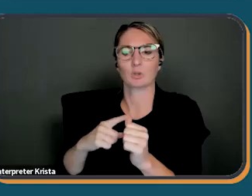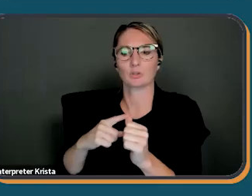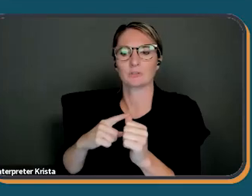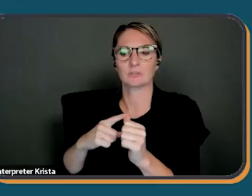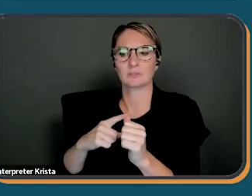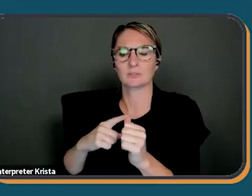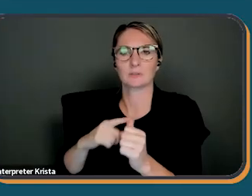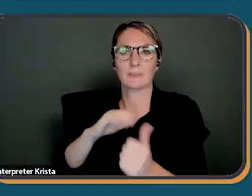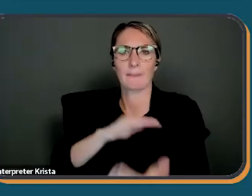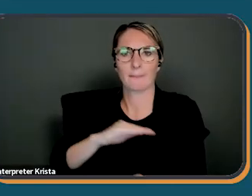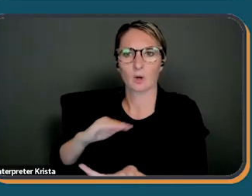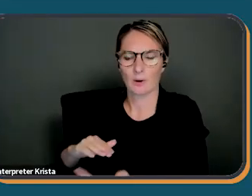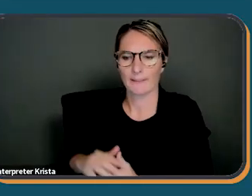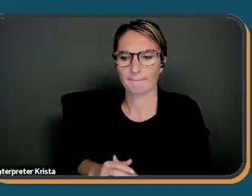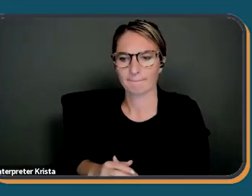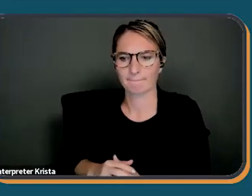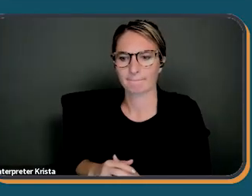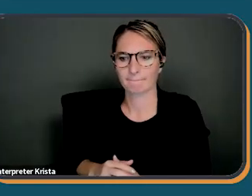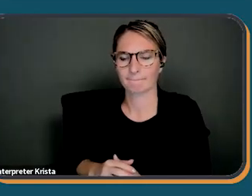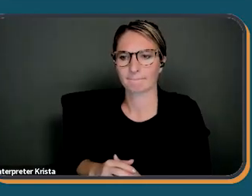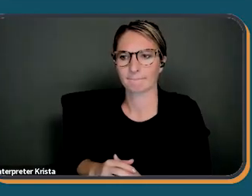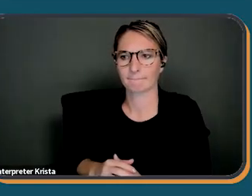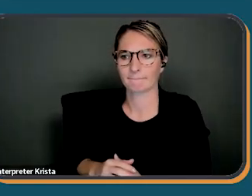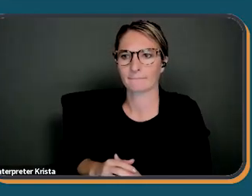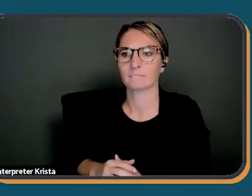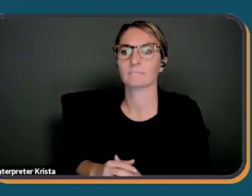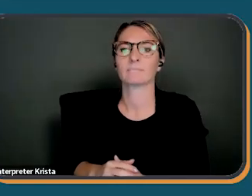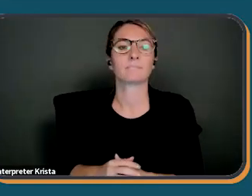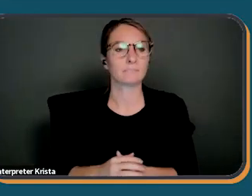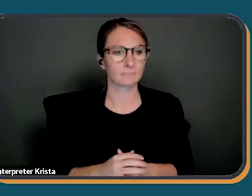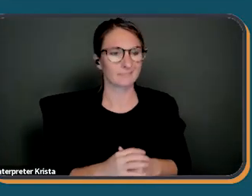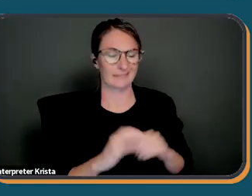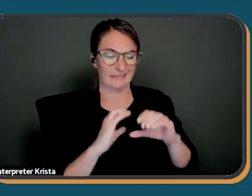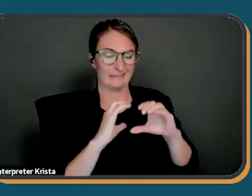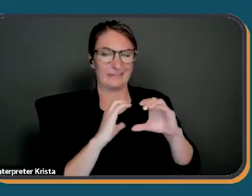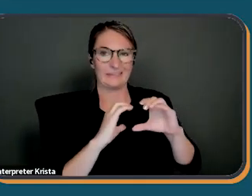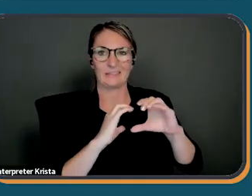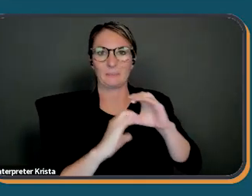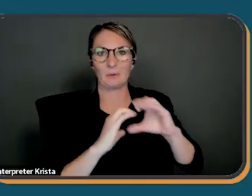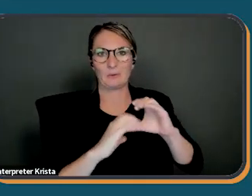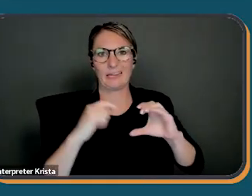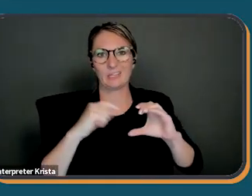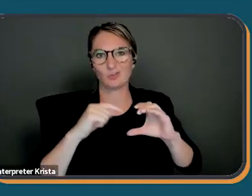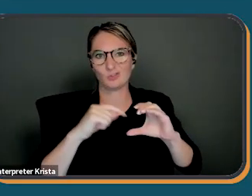Latisha Brown: The communication was one --